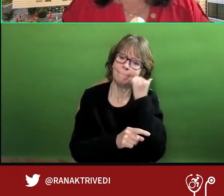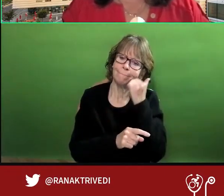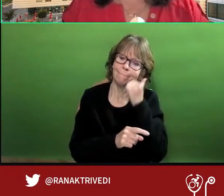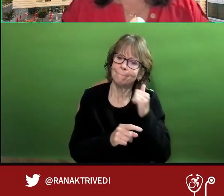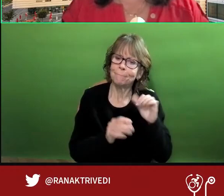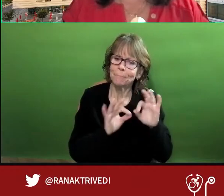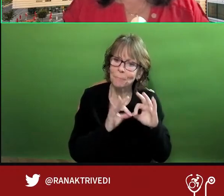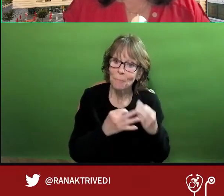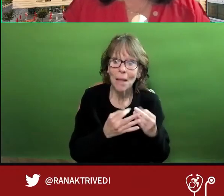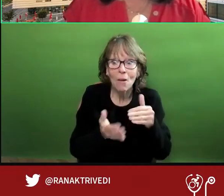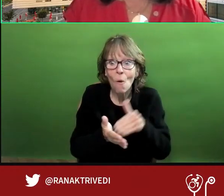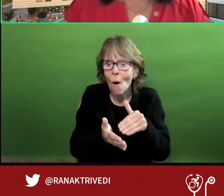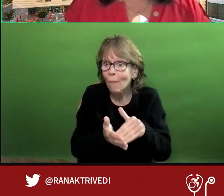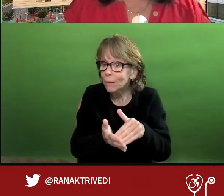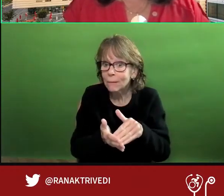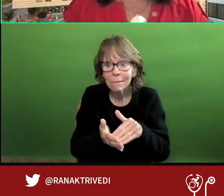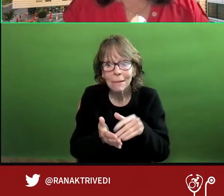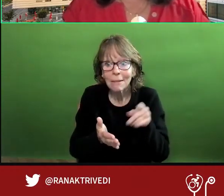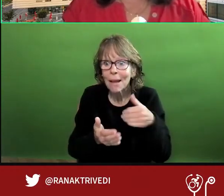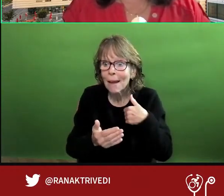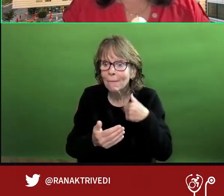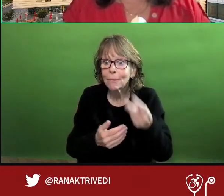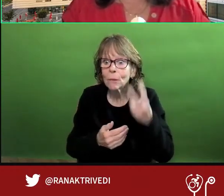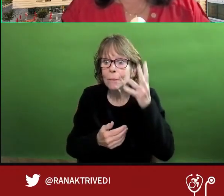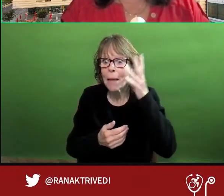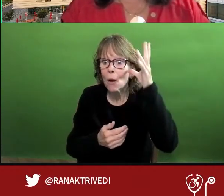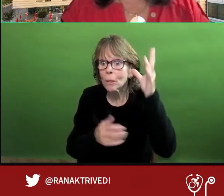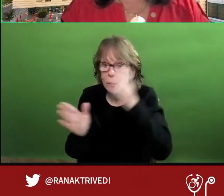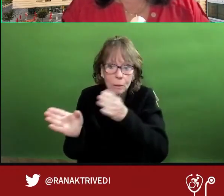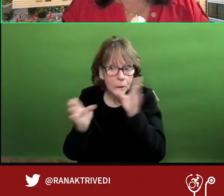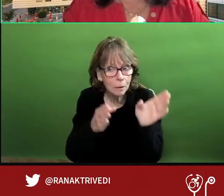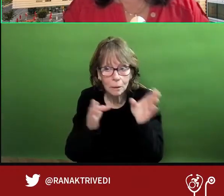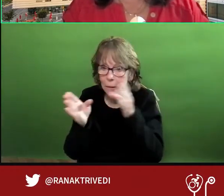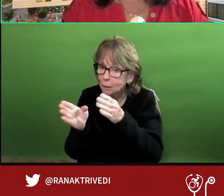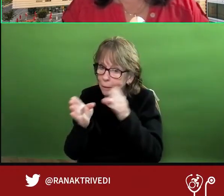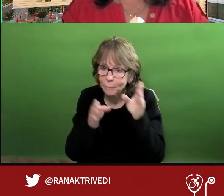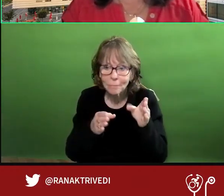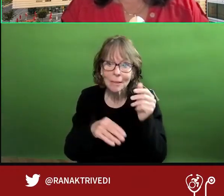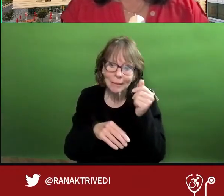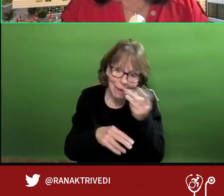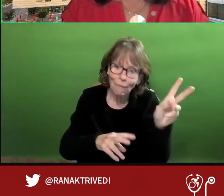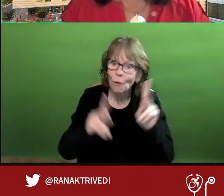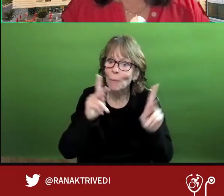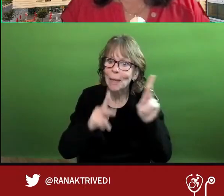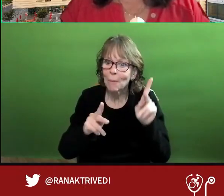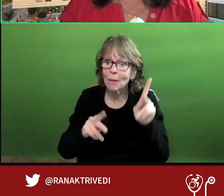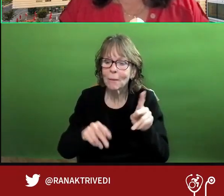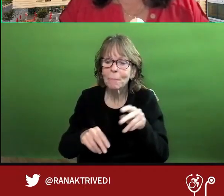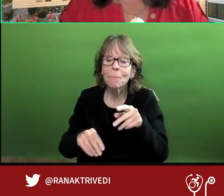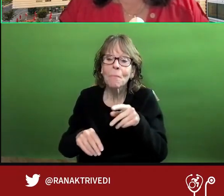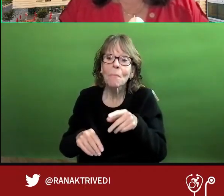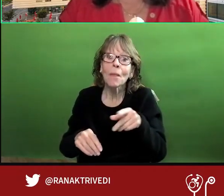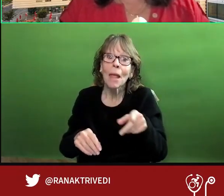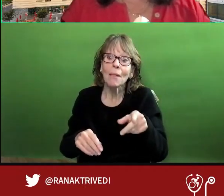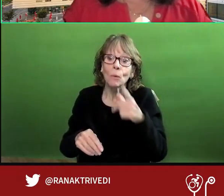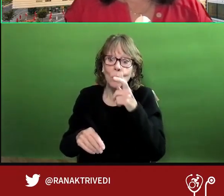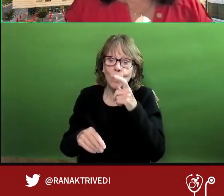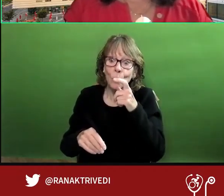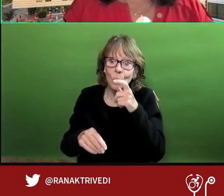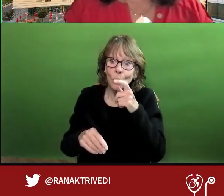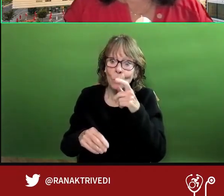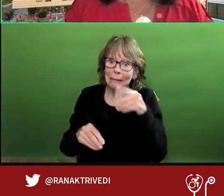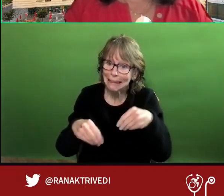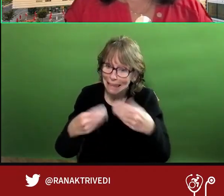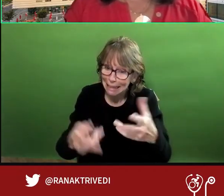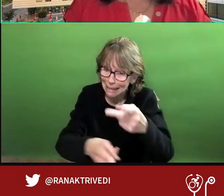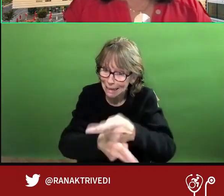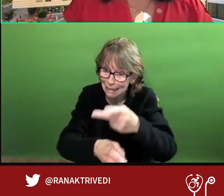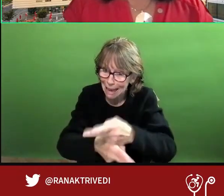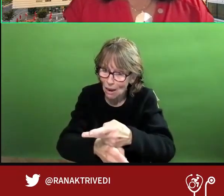one person. So as of 2020, about 1 in 4 adults who are providing care to more than one person.